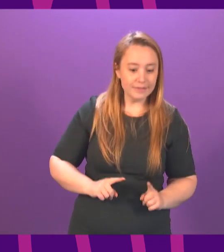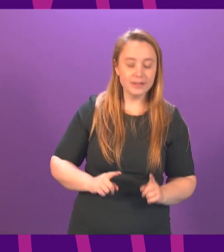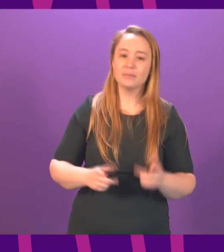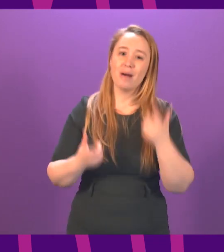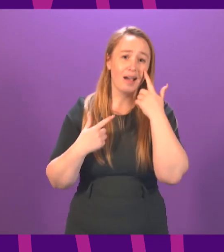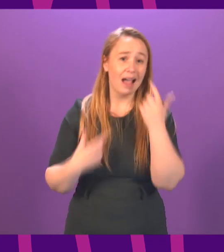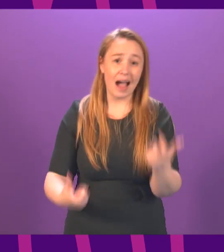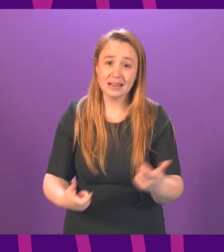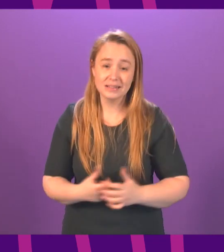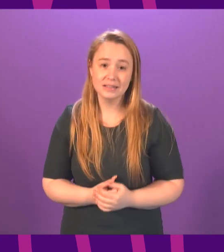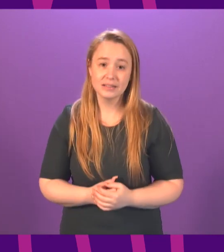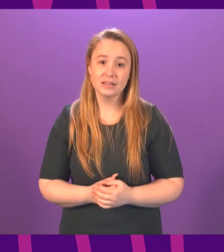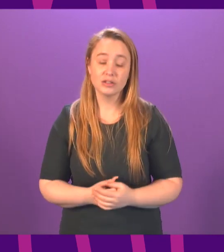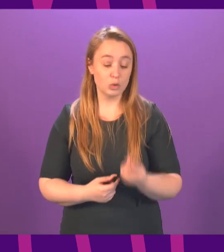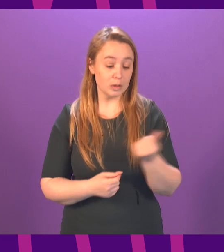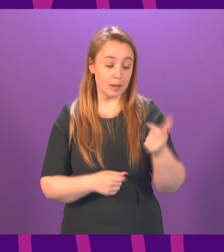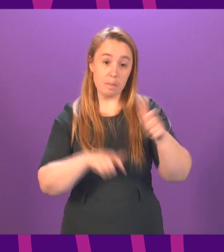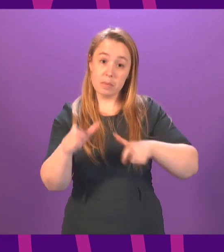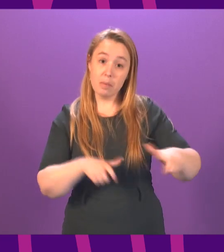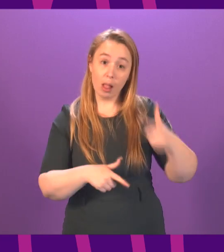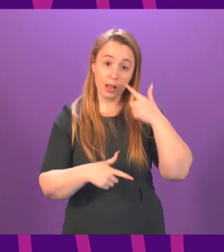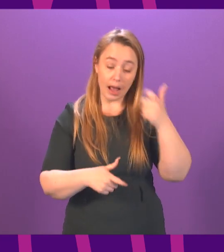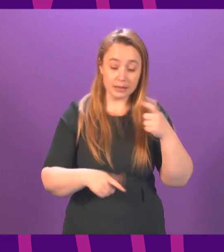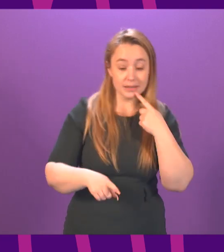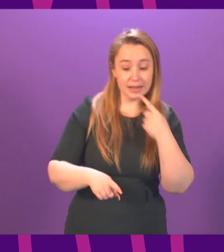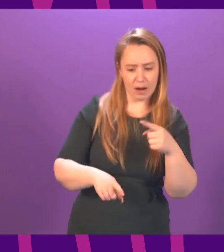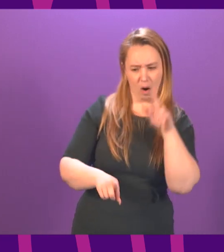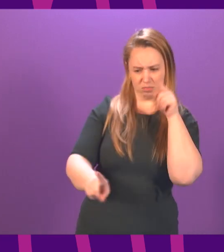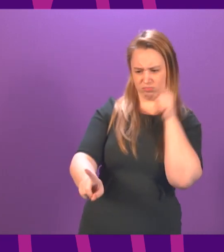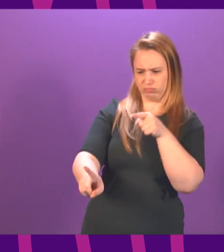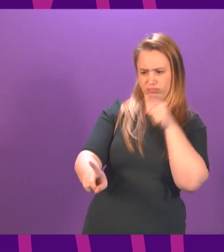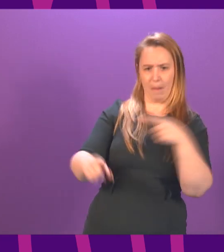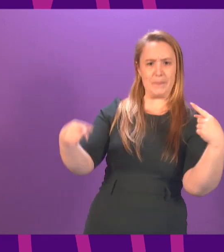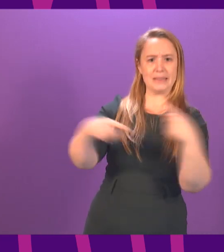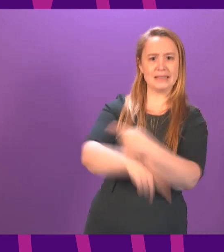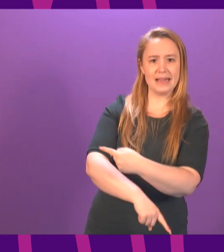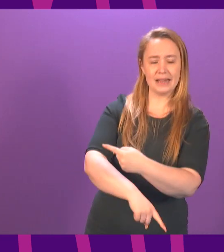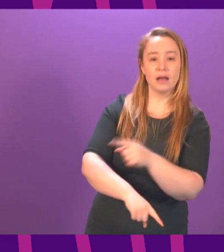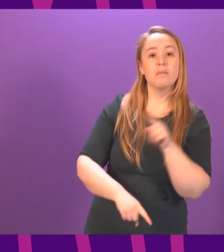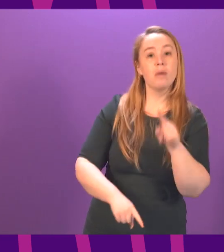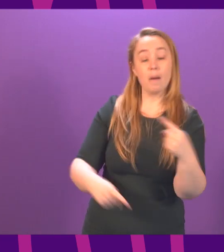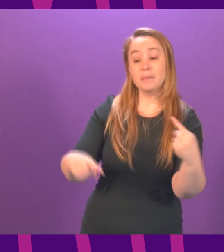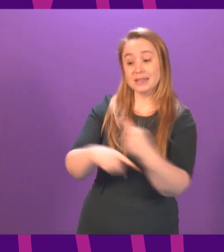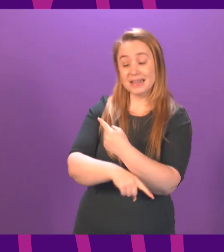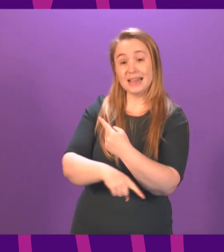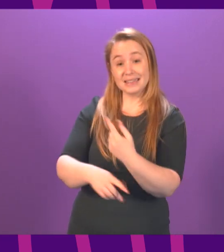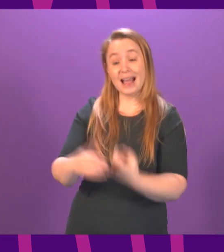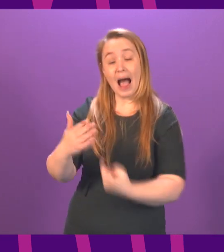and other people can judge whether it is fair to call those things mistakes. However, in addition, mistakes will have been made.